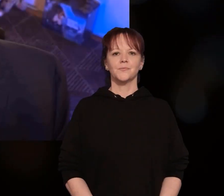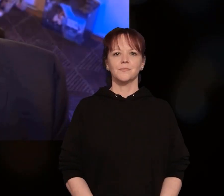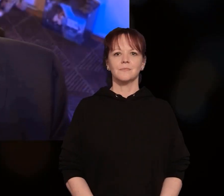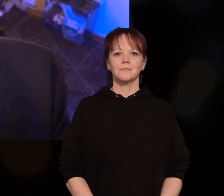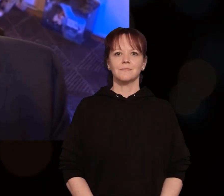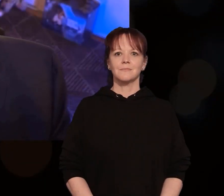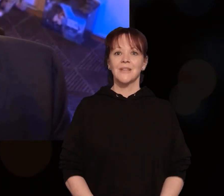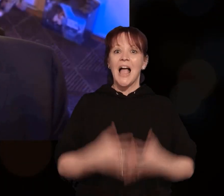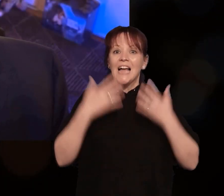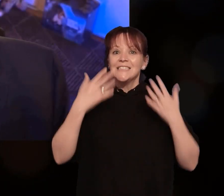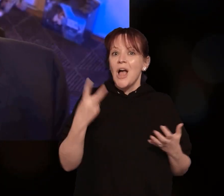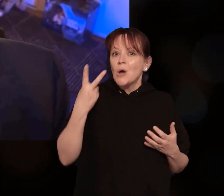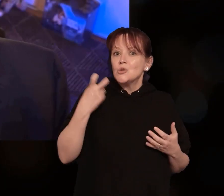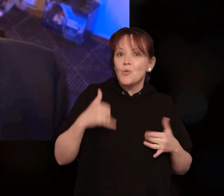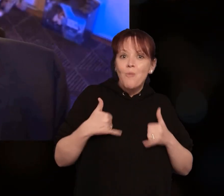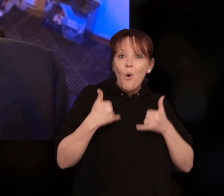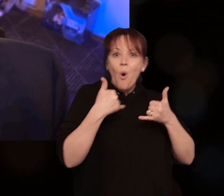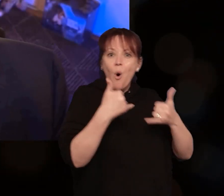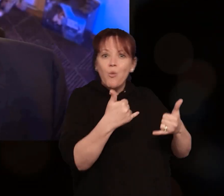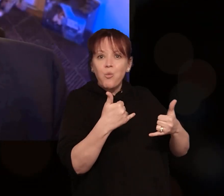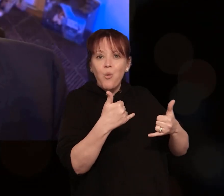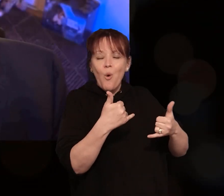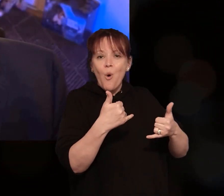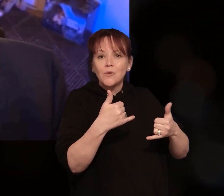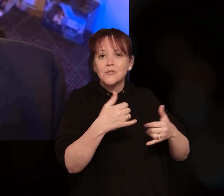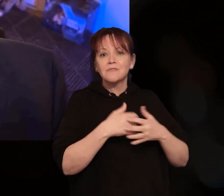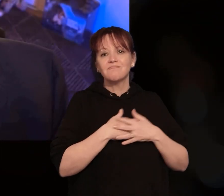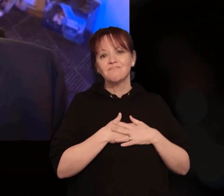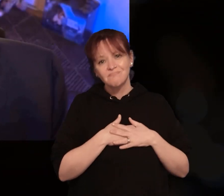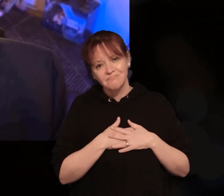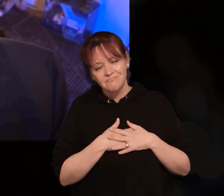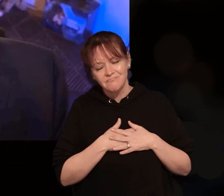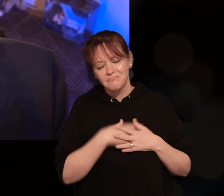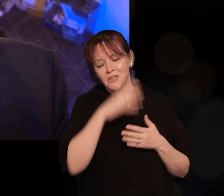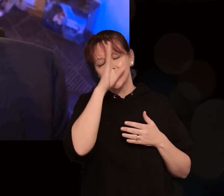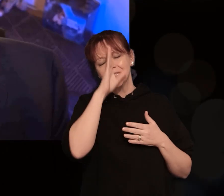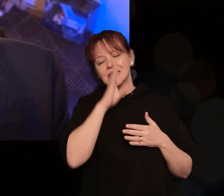We're now down to the last two categories of the show. I know, it's sad